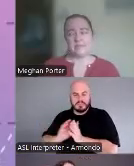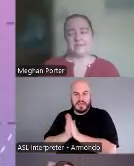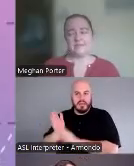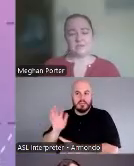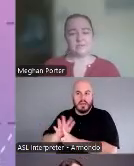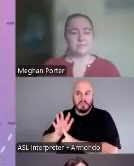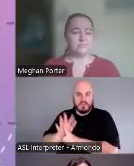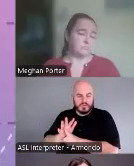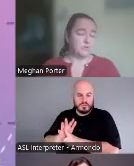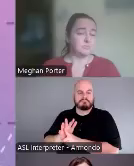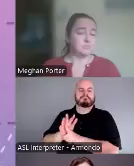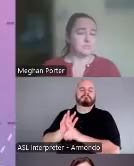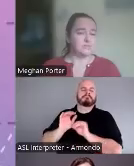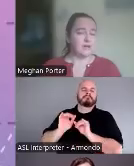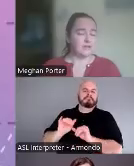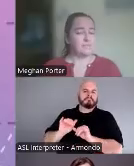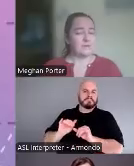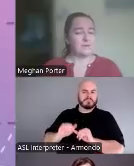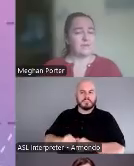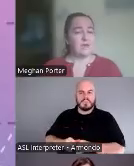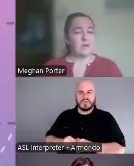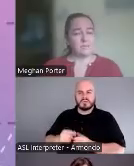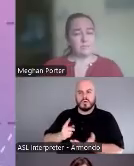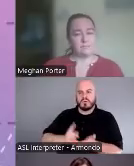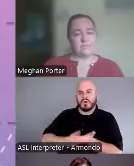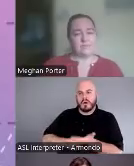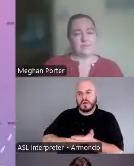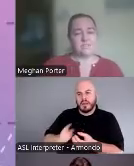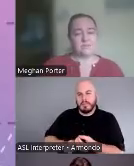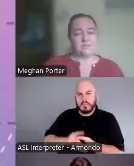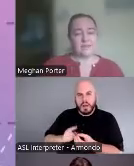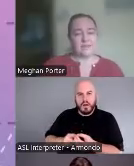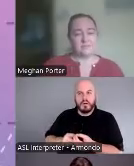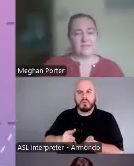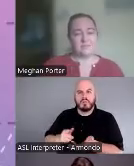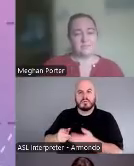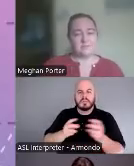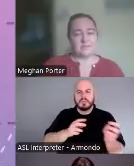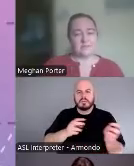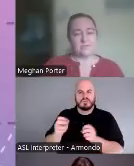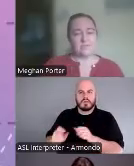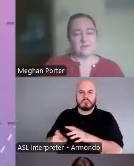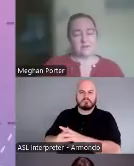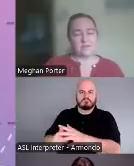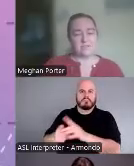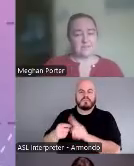And so talking about the issues that can arise from using auto-generated alt text